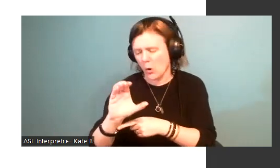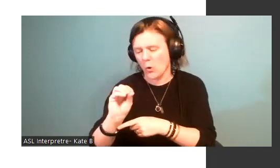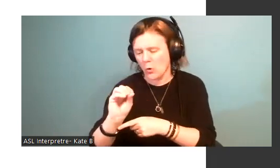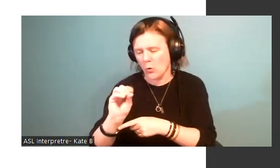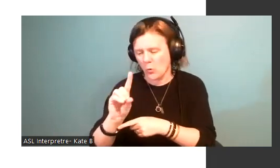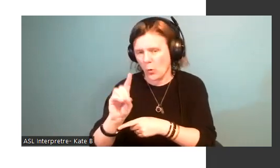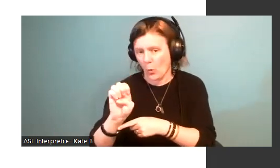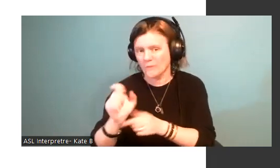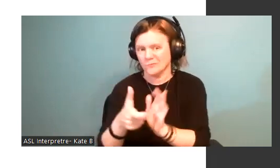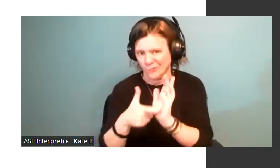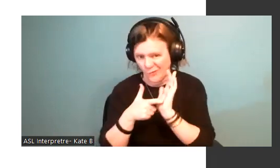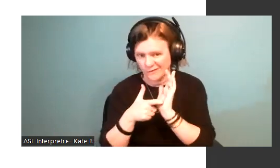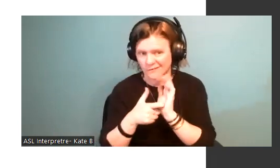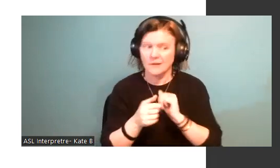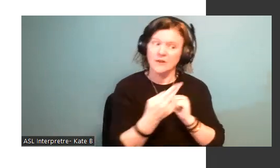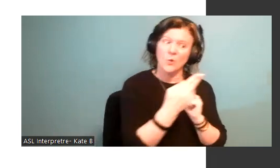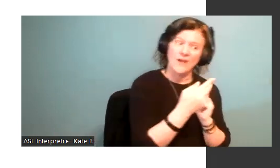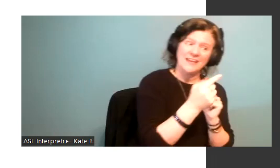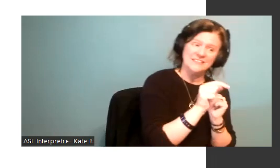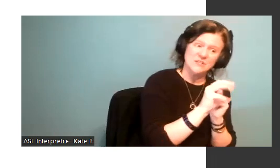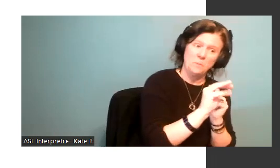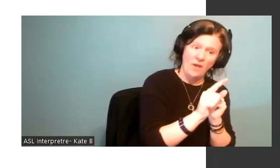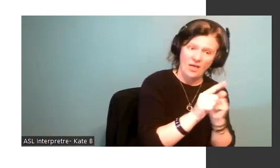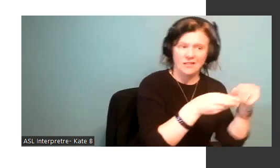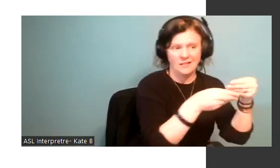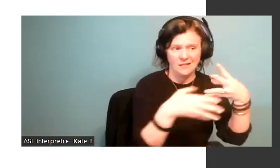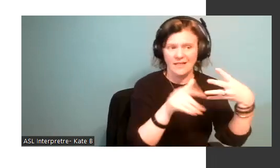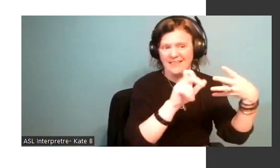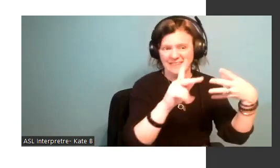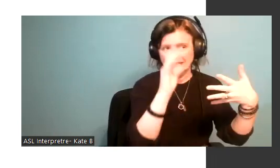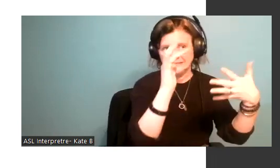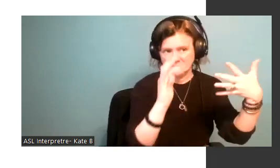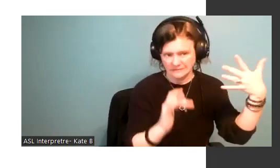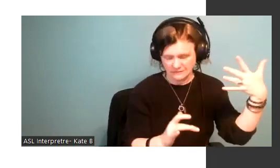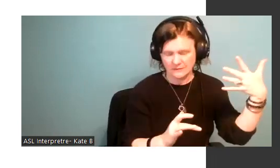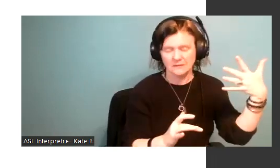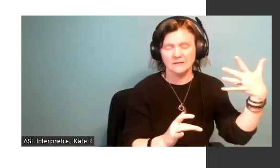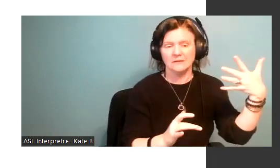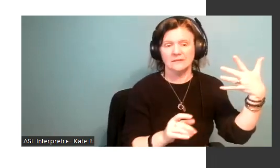is important also, that you maintain a focus via scripting this is where we code every way we